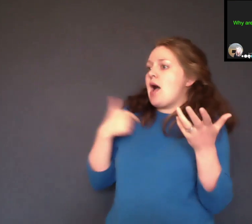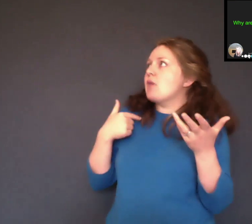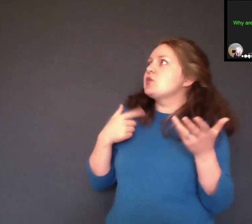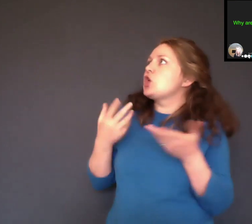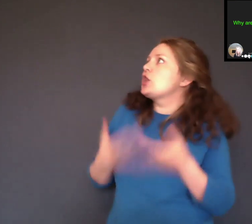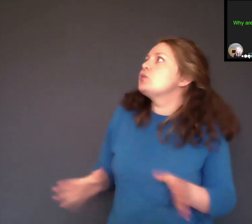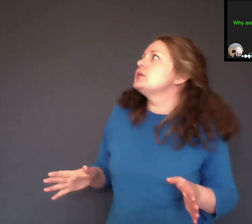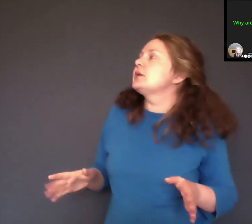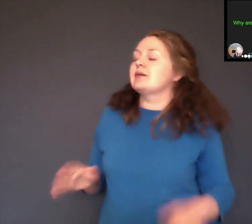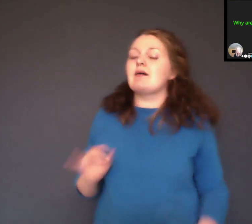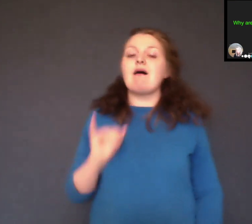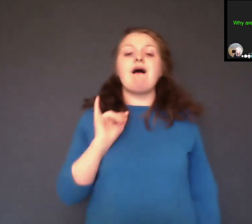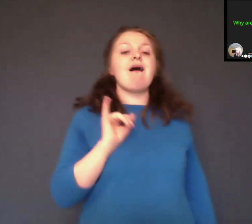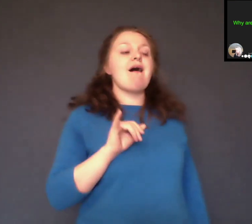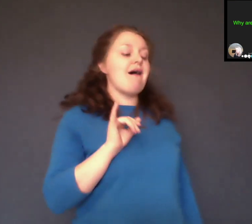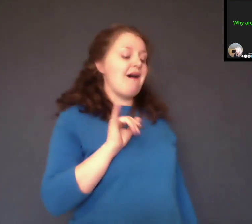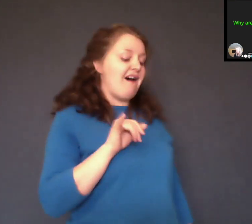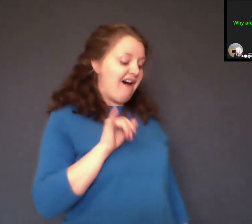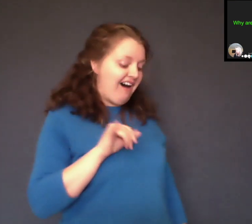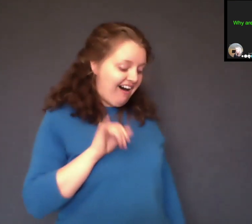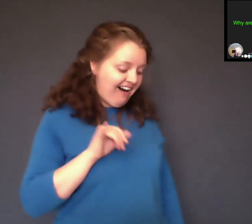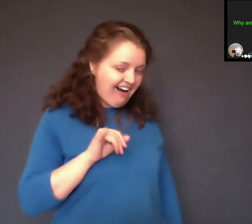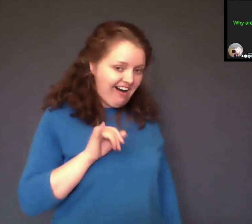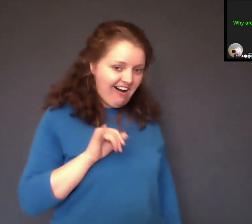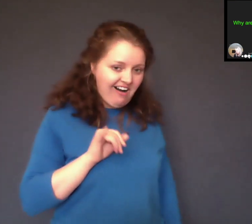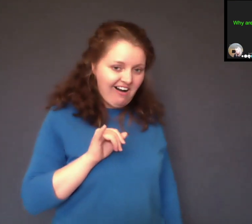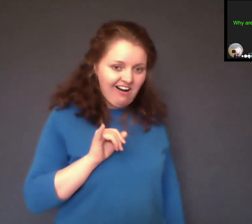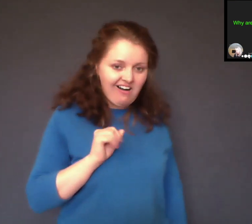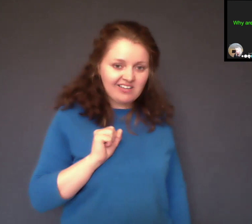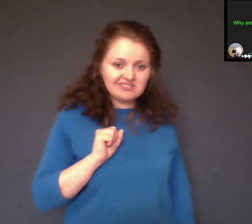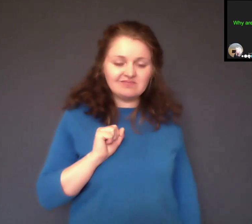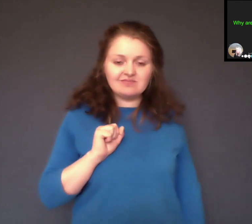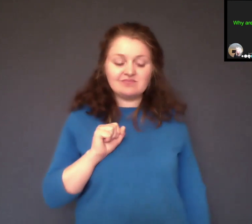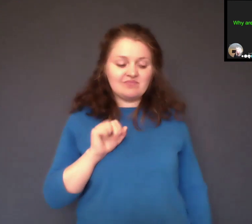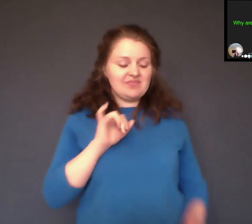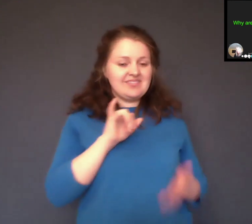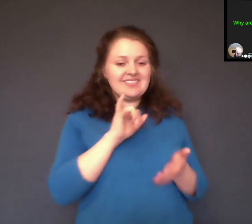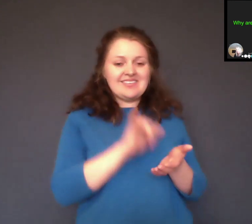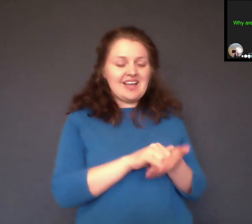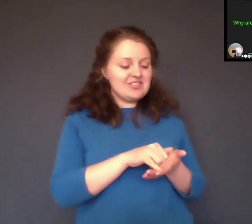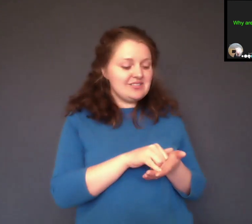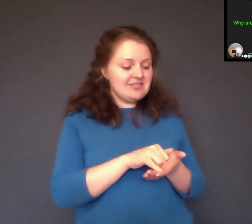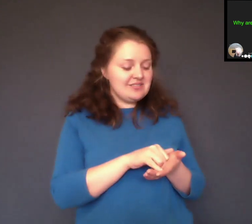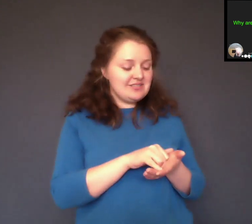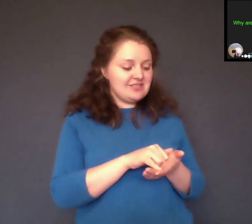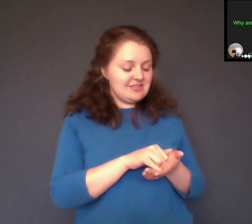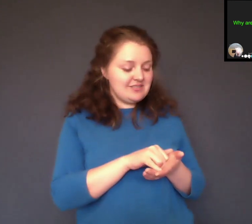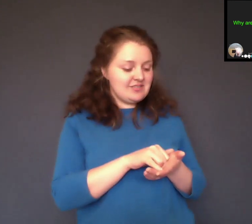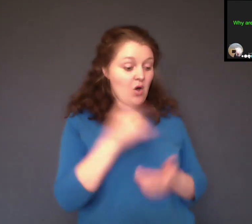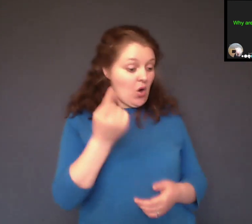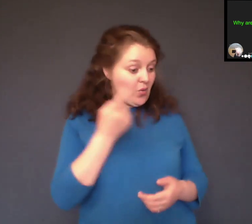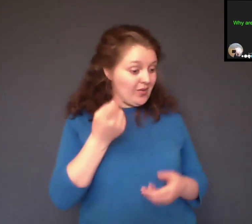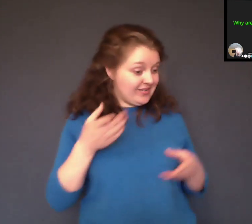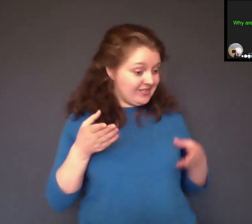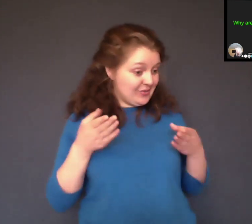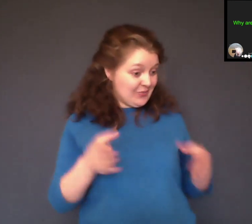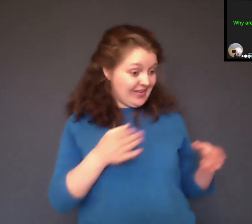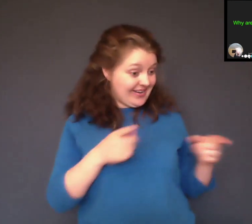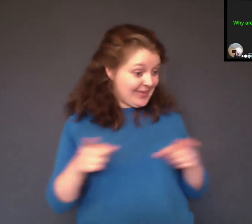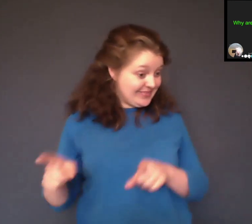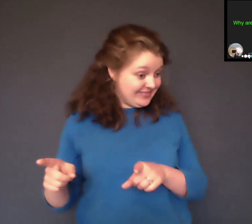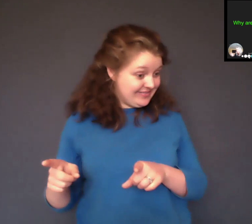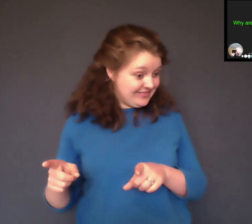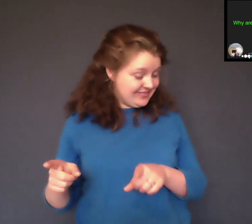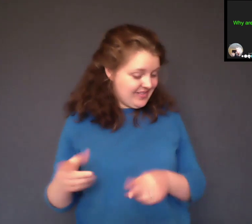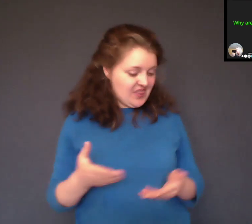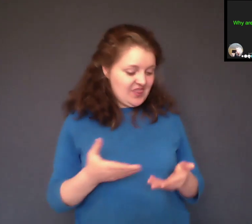ah said hoots said hood softly but isn't that always the way of it things slip